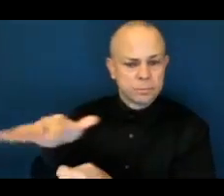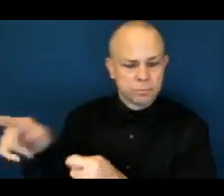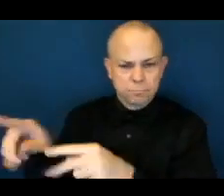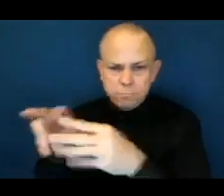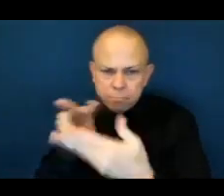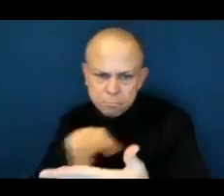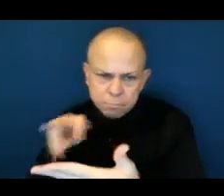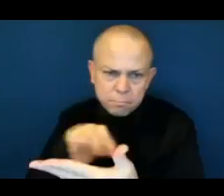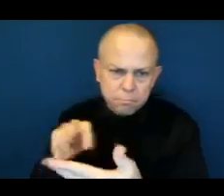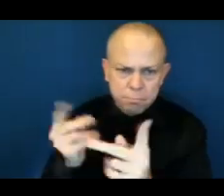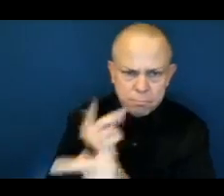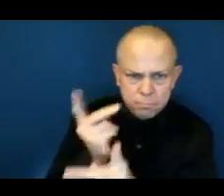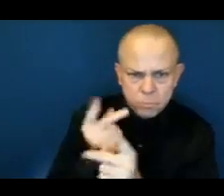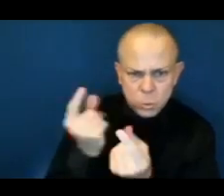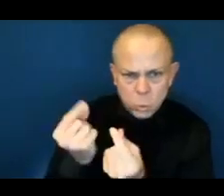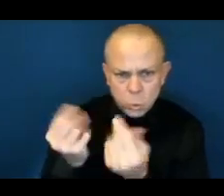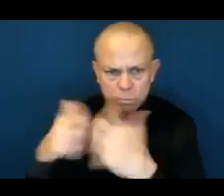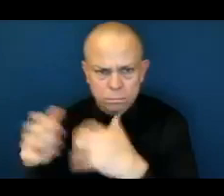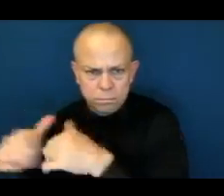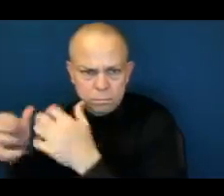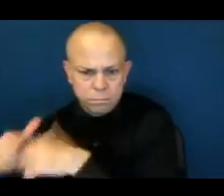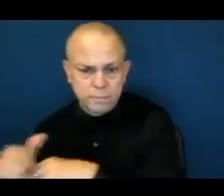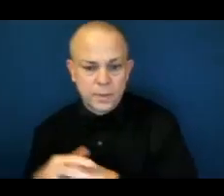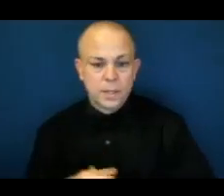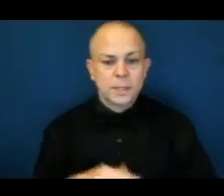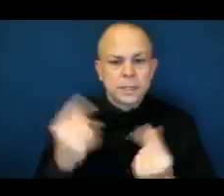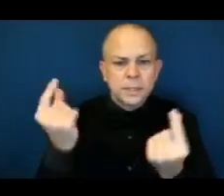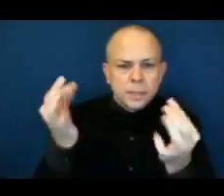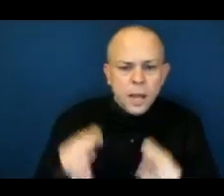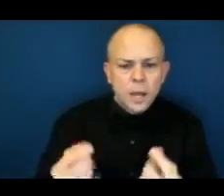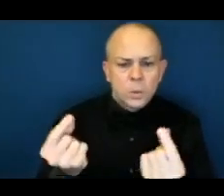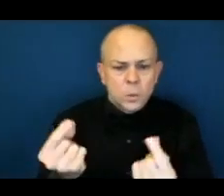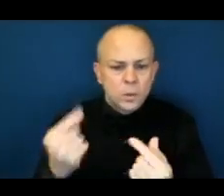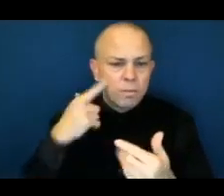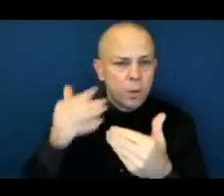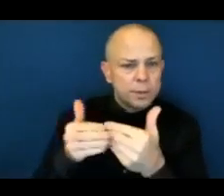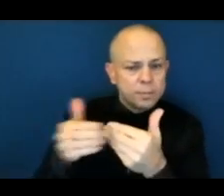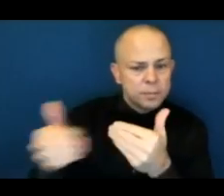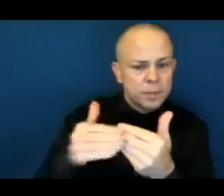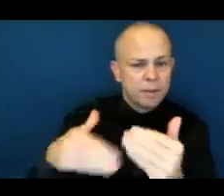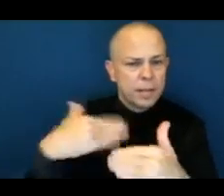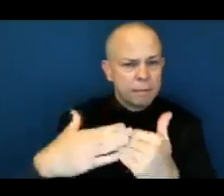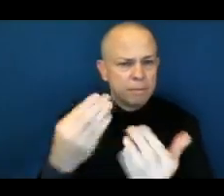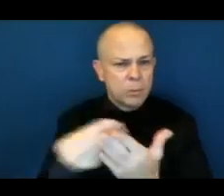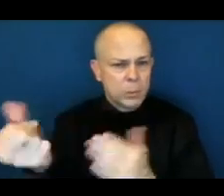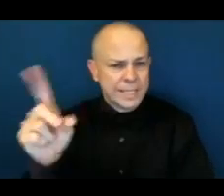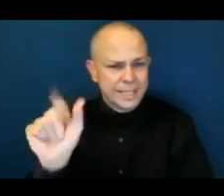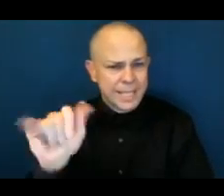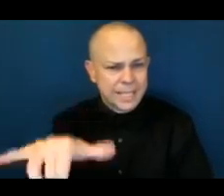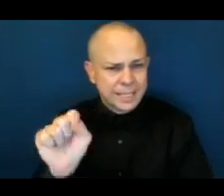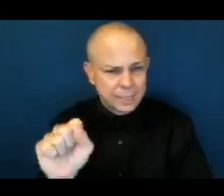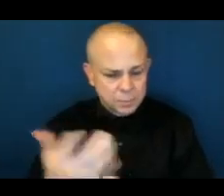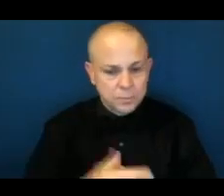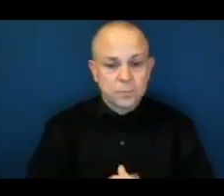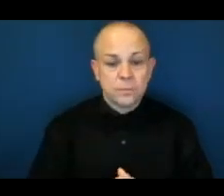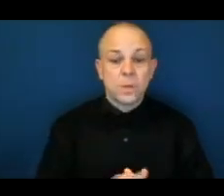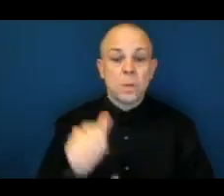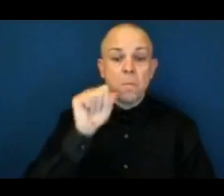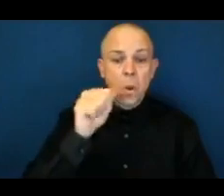handle uh management of the fire of the next several days so if we see here tomorrow we see a lot of green up here so